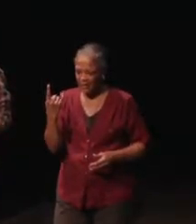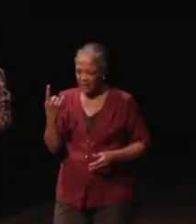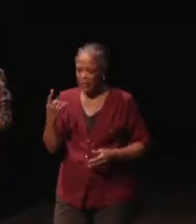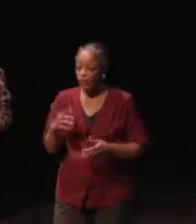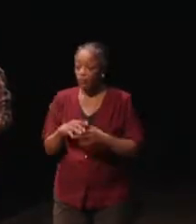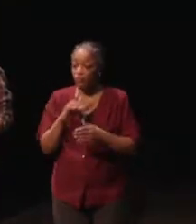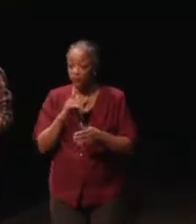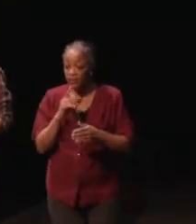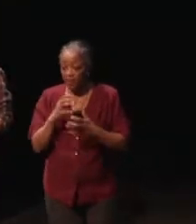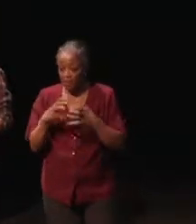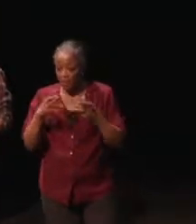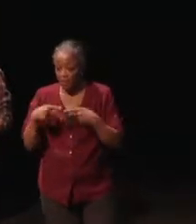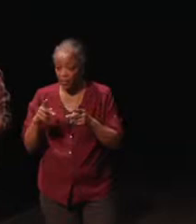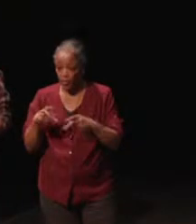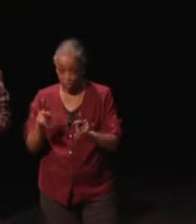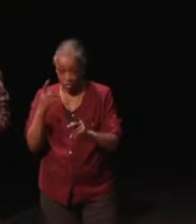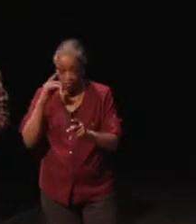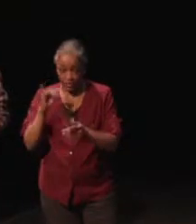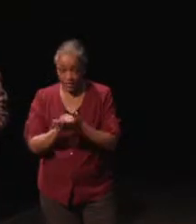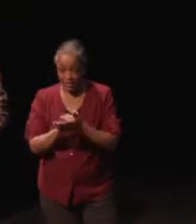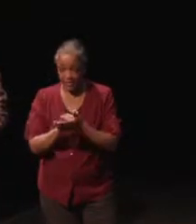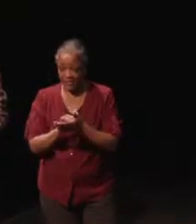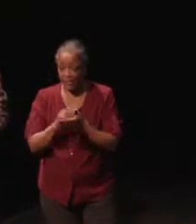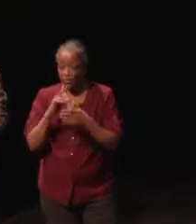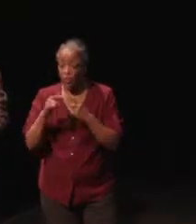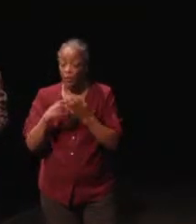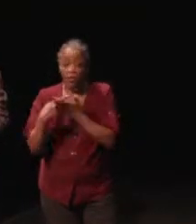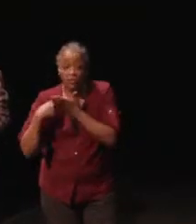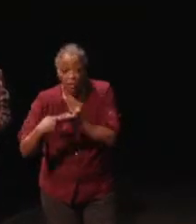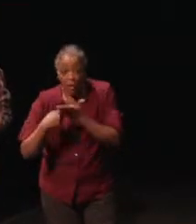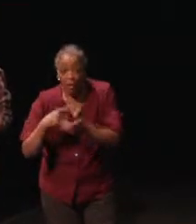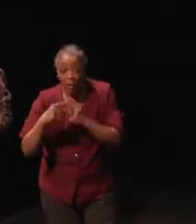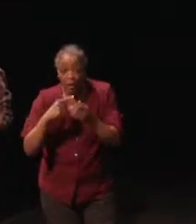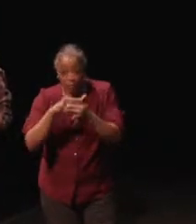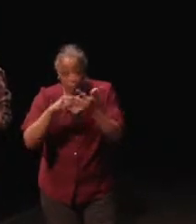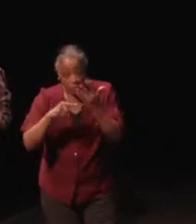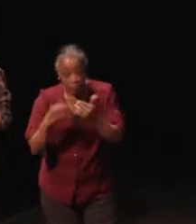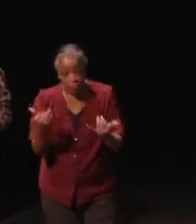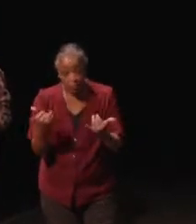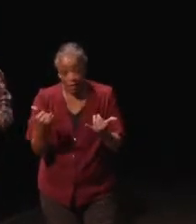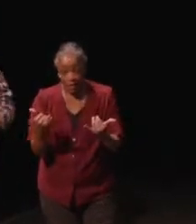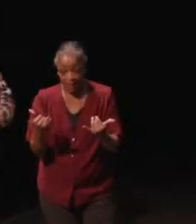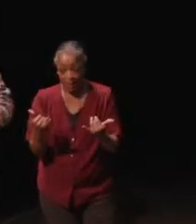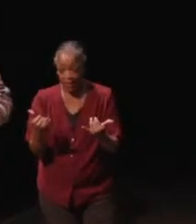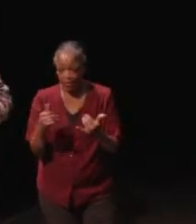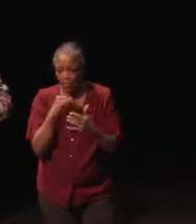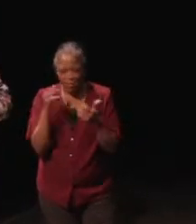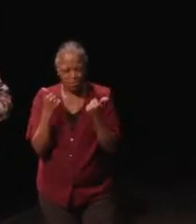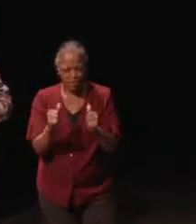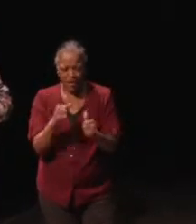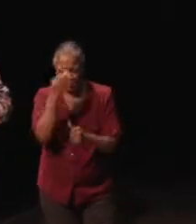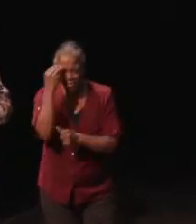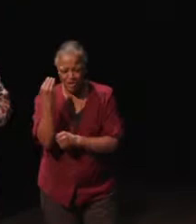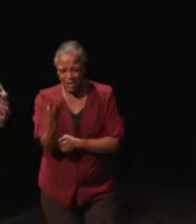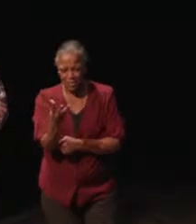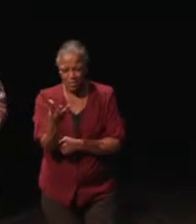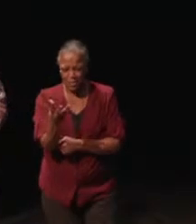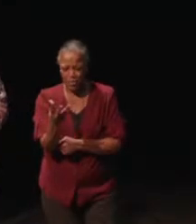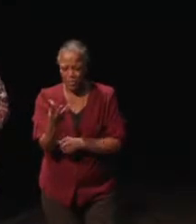there are a lot of opportunities for it. So when we talk about all these things today, we're not trying to tell you, probably almost